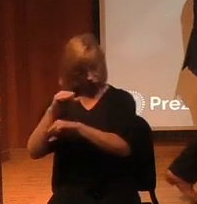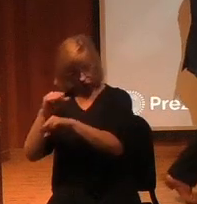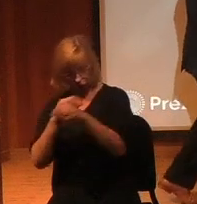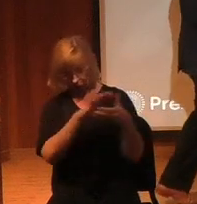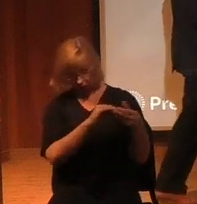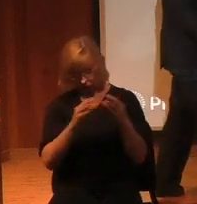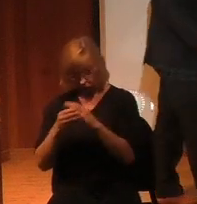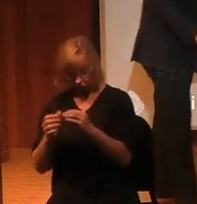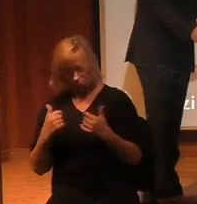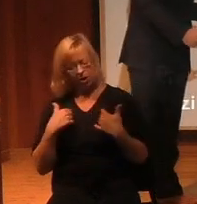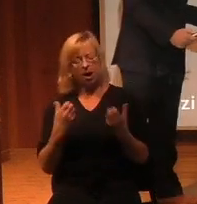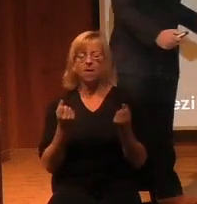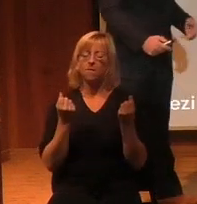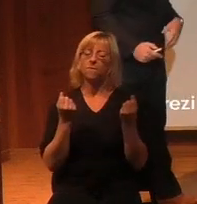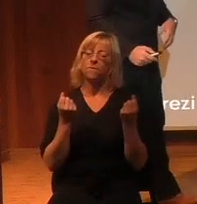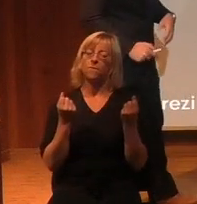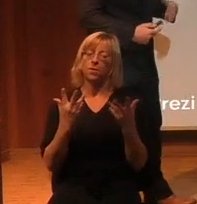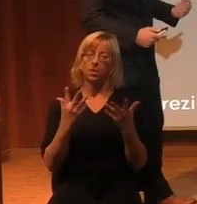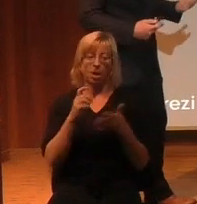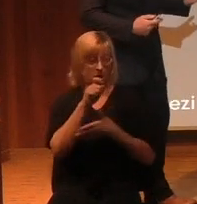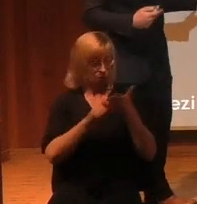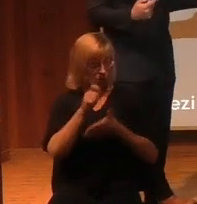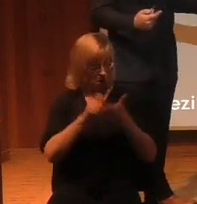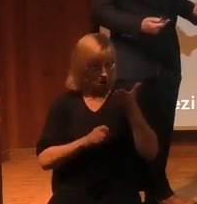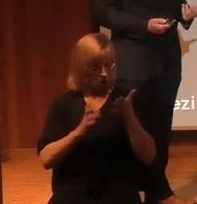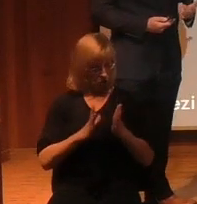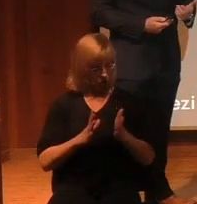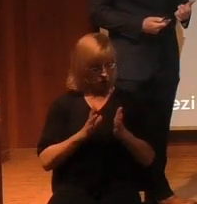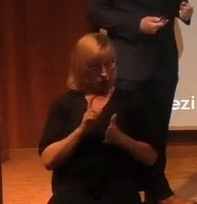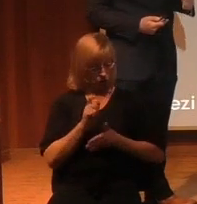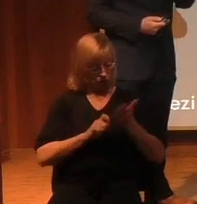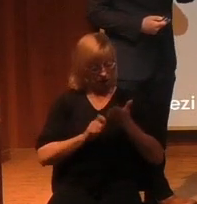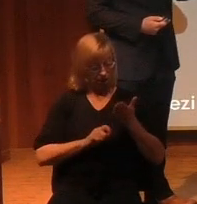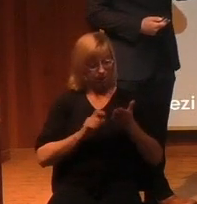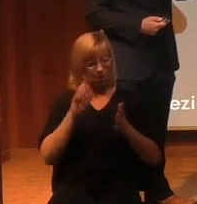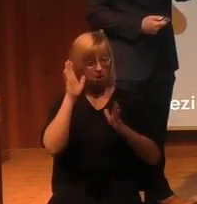we get a lot of authors writing about the concept of trauma,